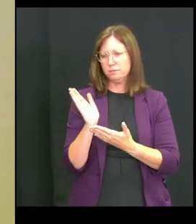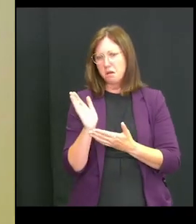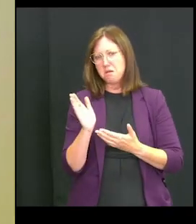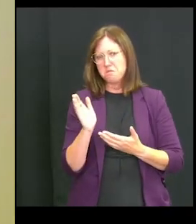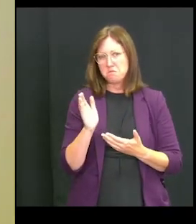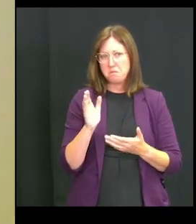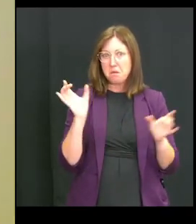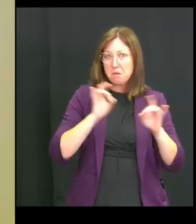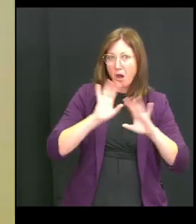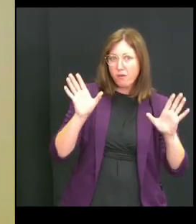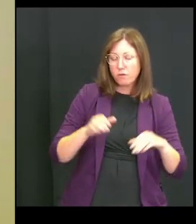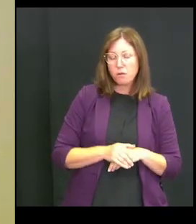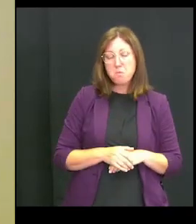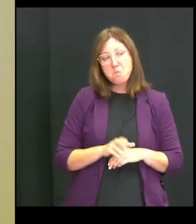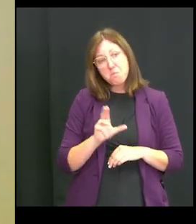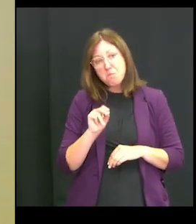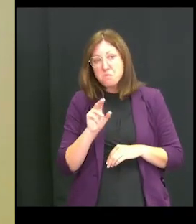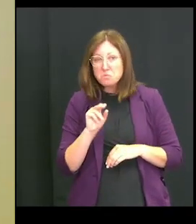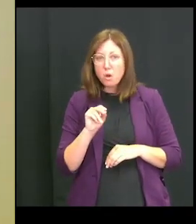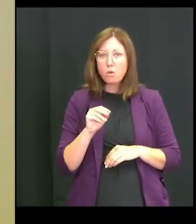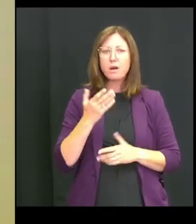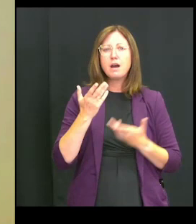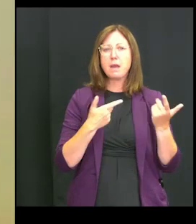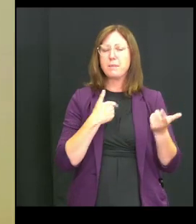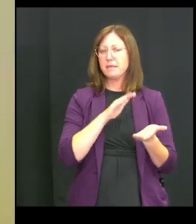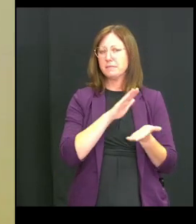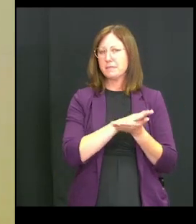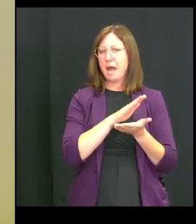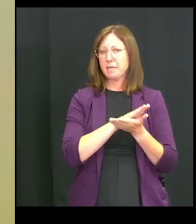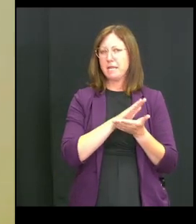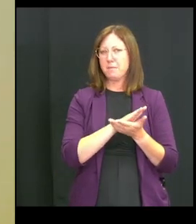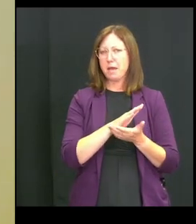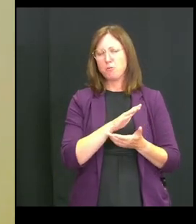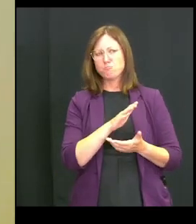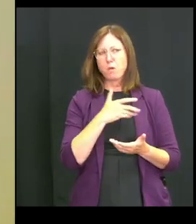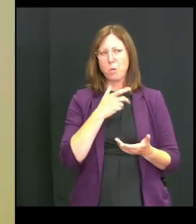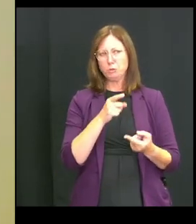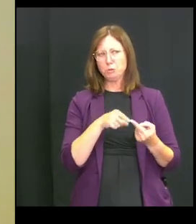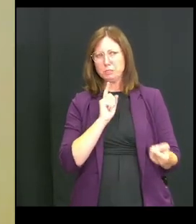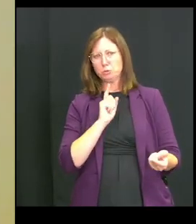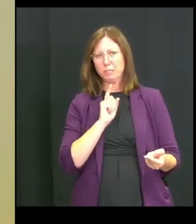I guess it's sort of an academic tick to want to disagree with everything you hear,